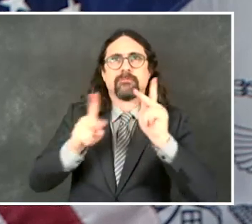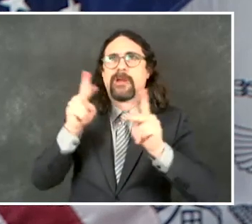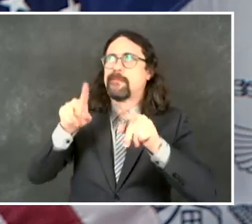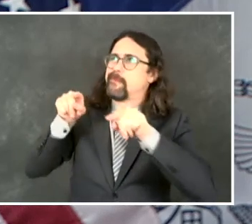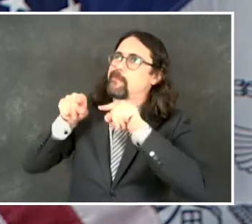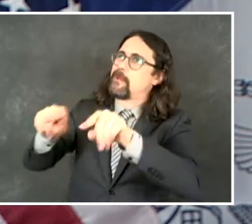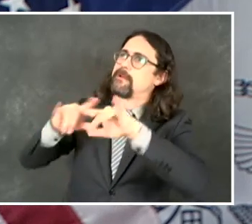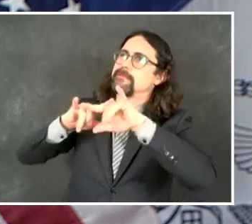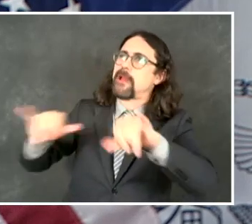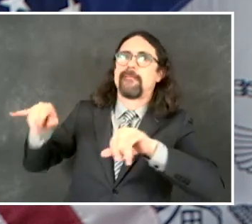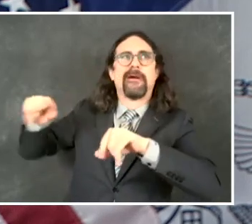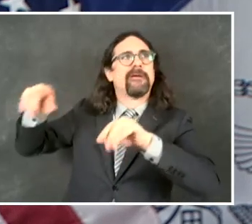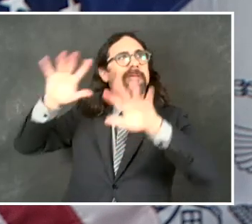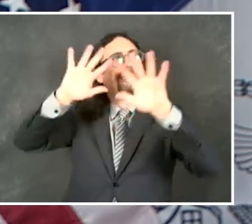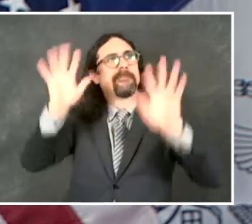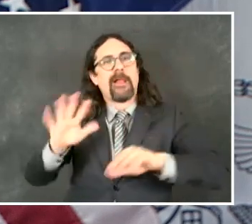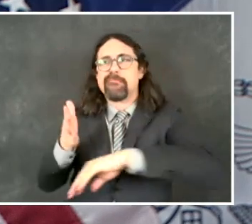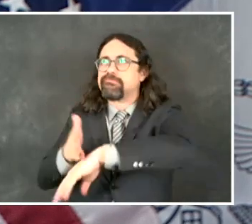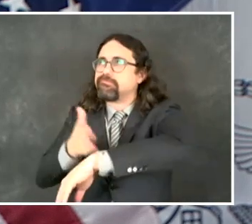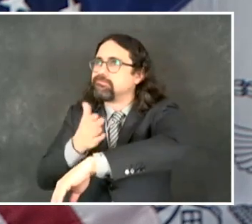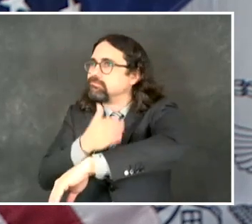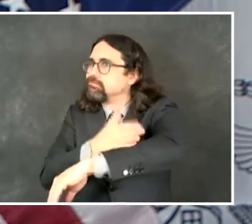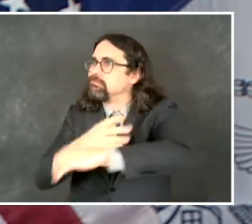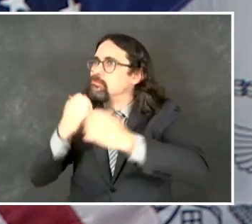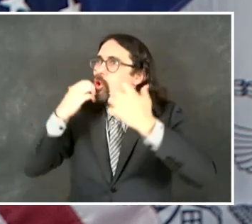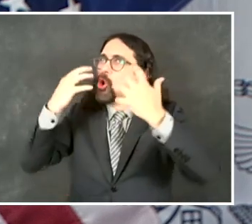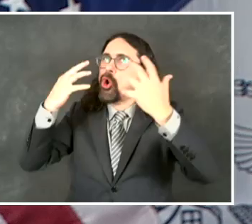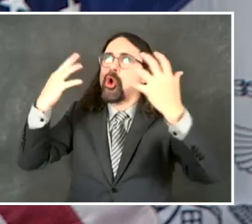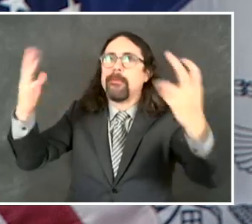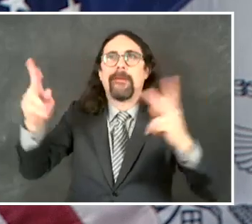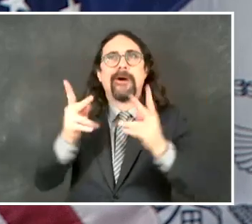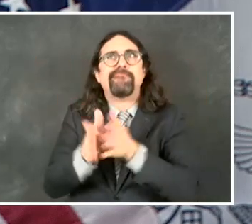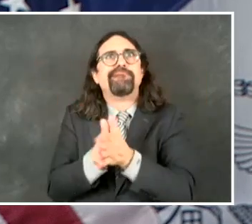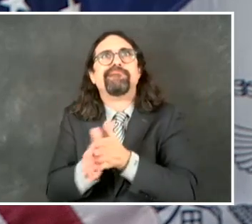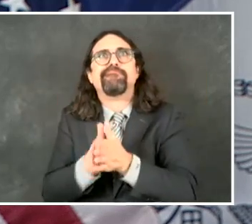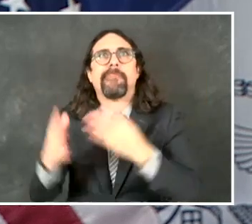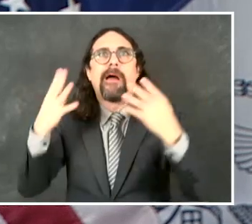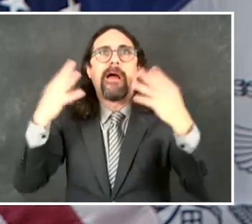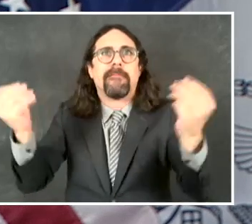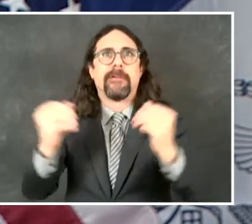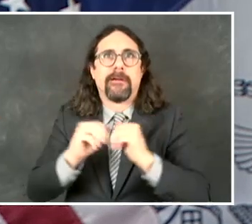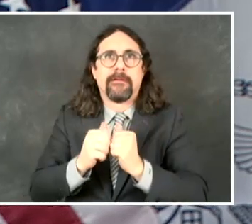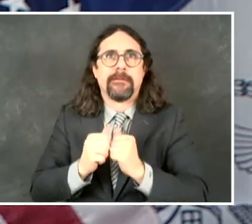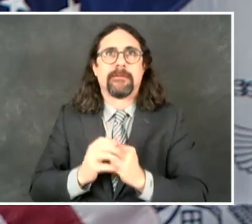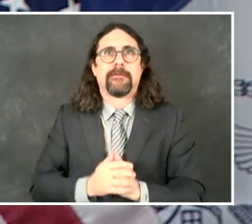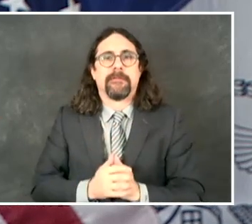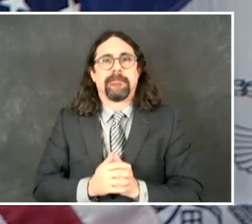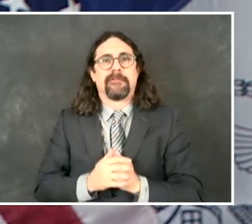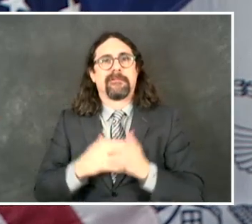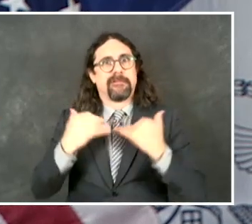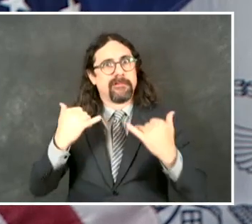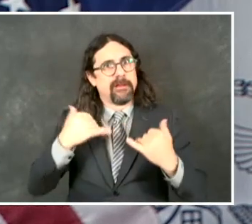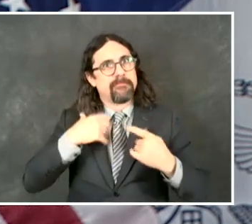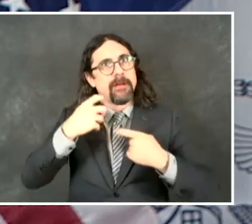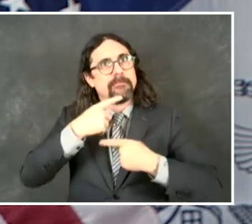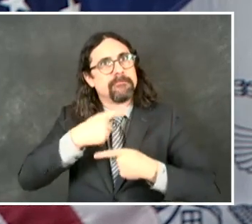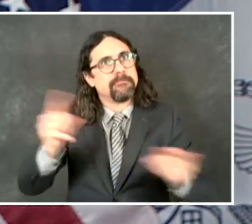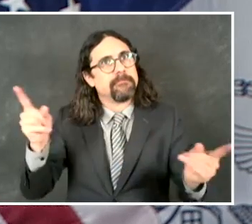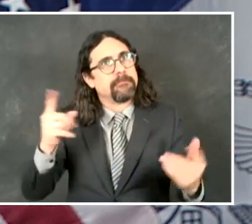PEOPLE SAFE BECAUSE THE FIRST JOB IS TO PROTECT PEOPL'SE SAFETY. I WANT TO ANNOUNEC W EHA VE